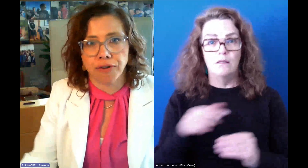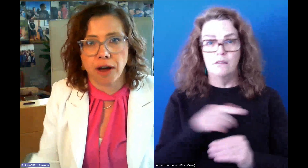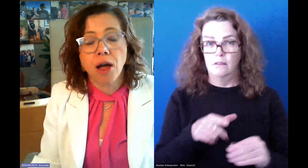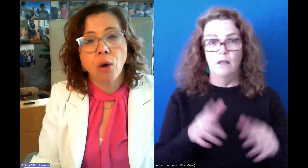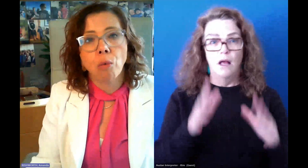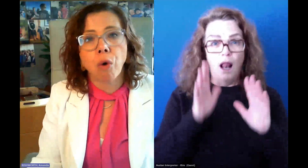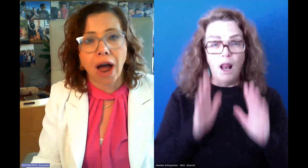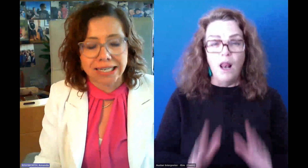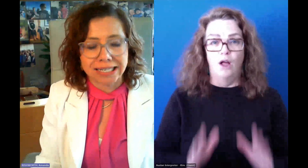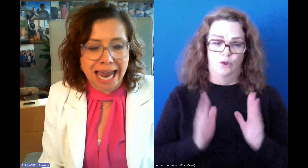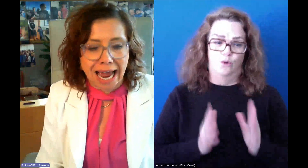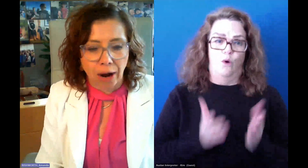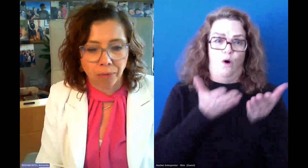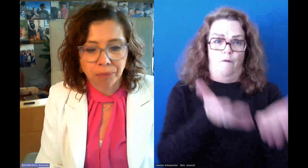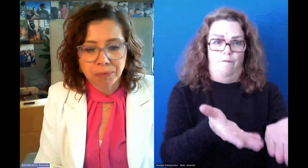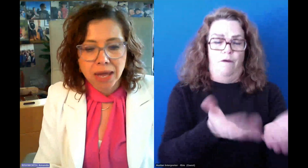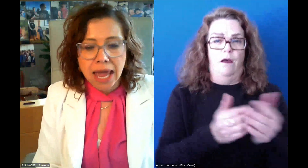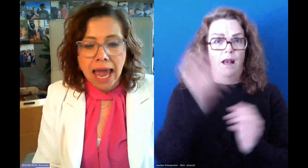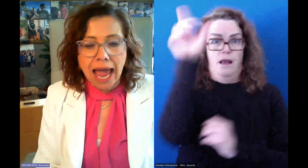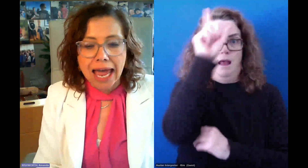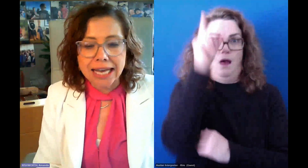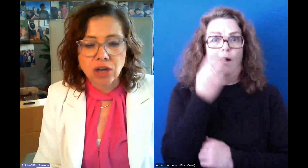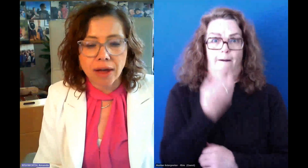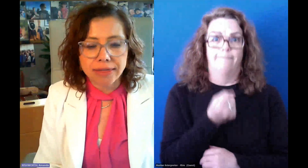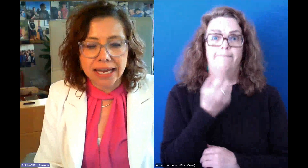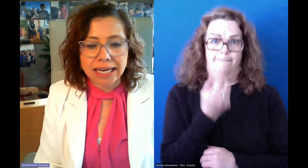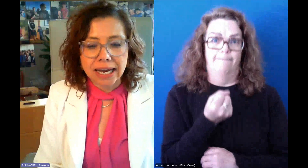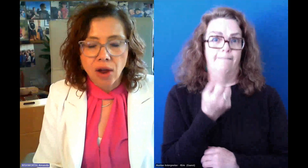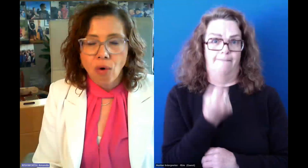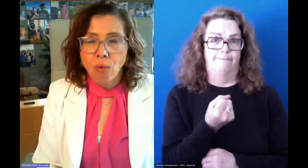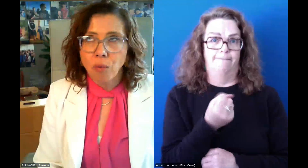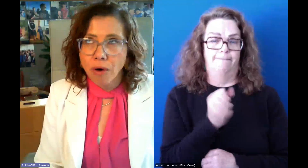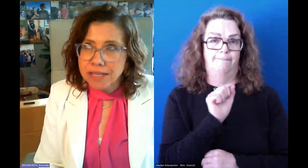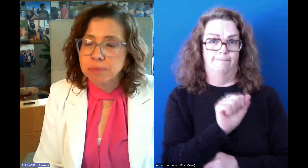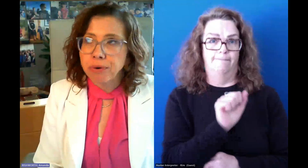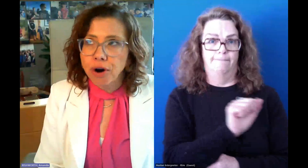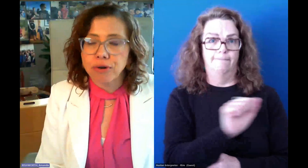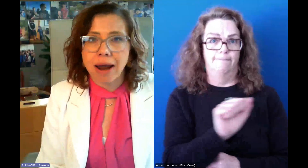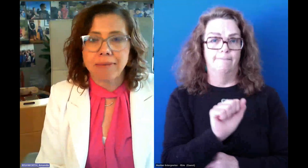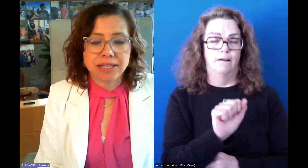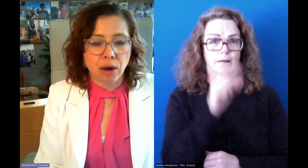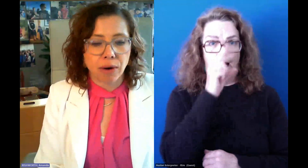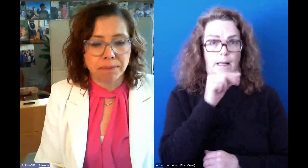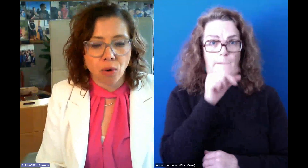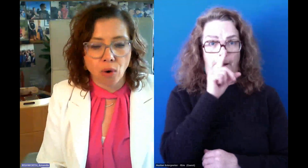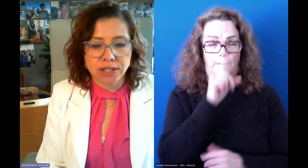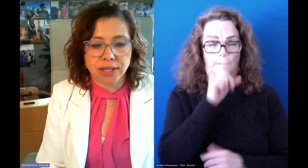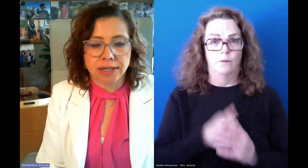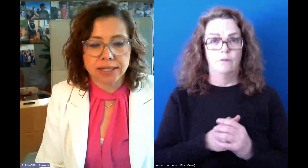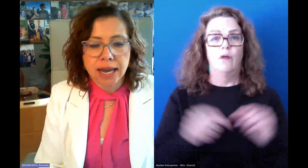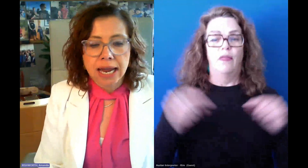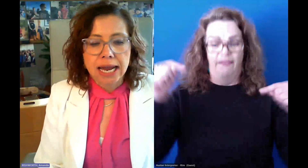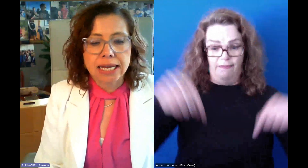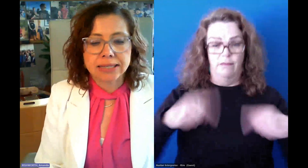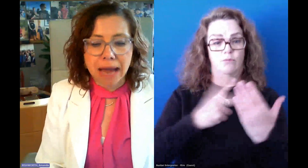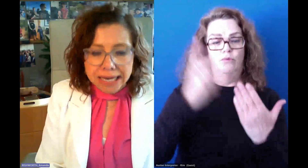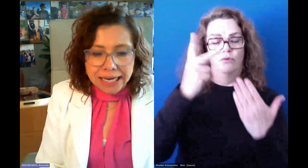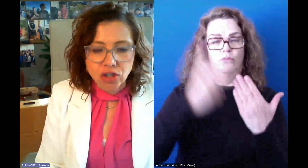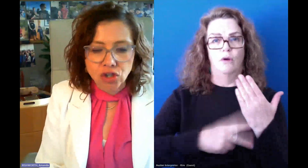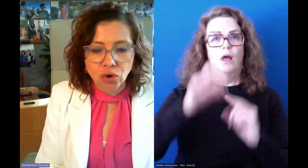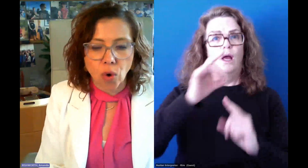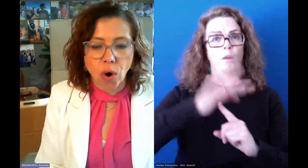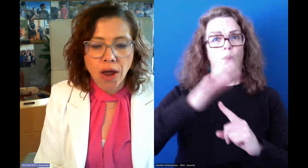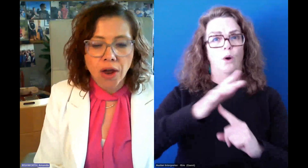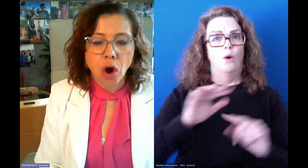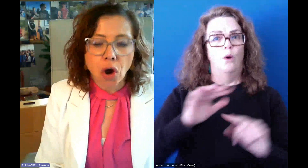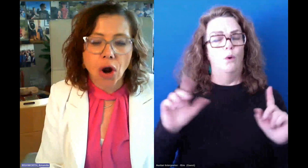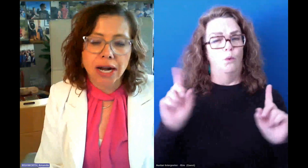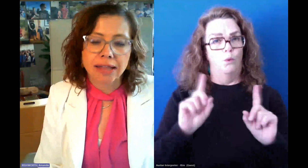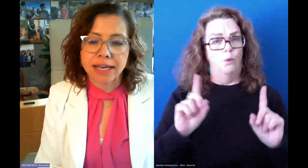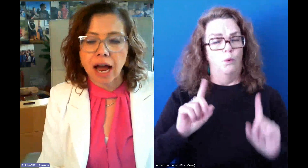offer right now and I think what this program is so important is making sure not only that